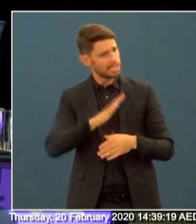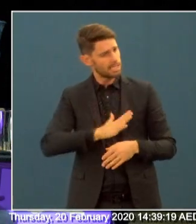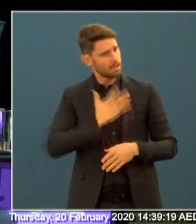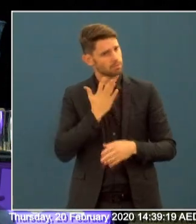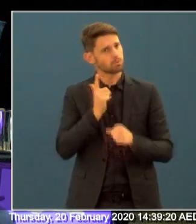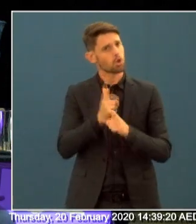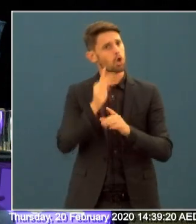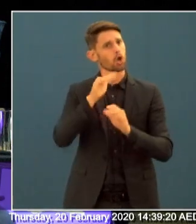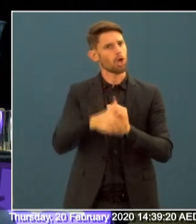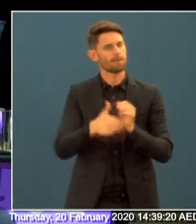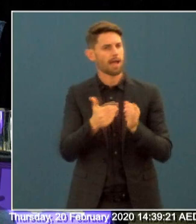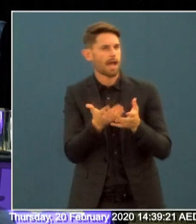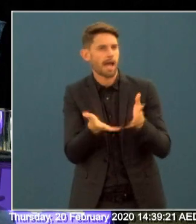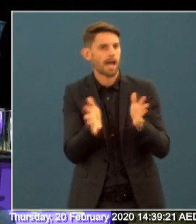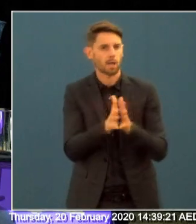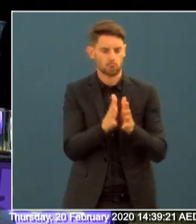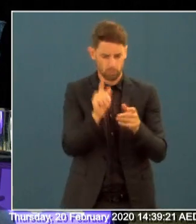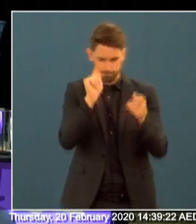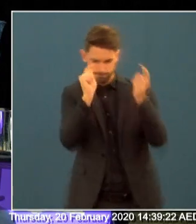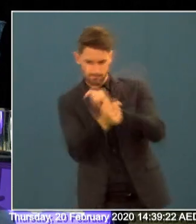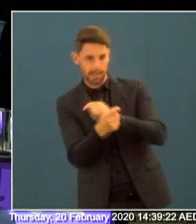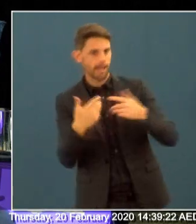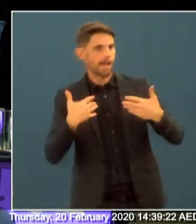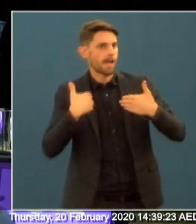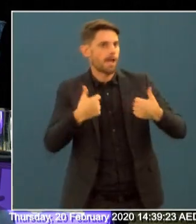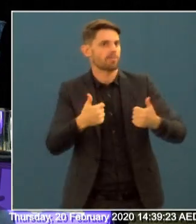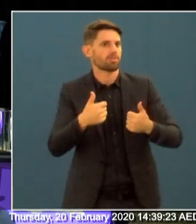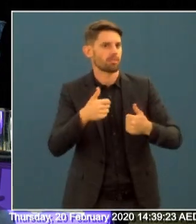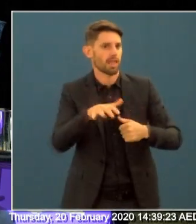or reforming an aspect of health that you would do a cost-benefit analysis.